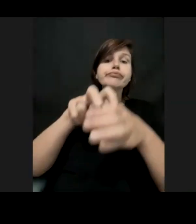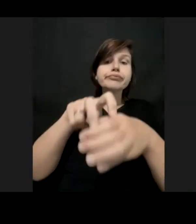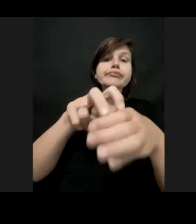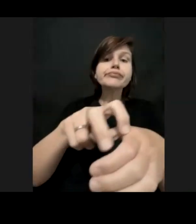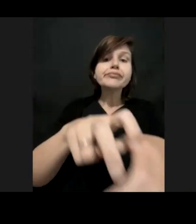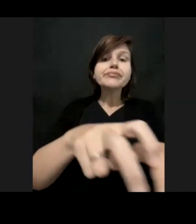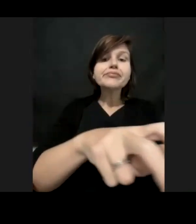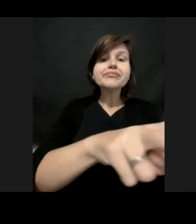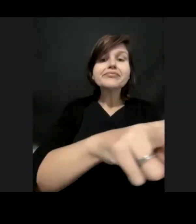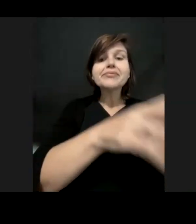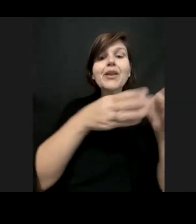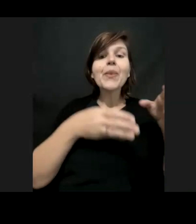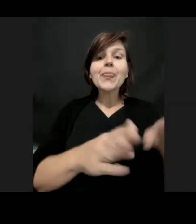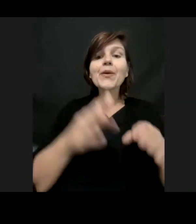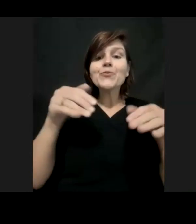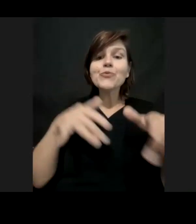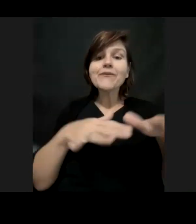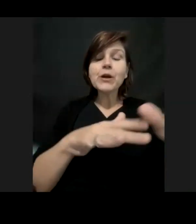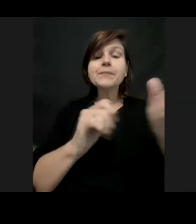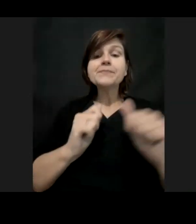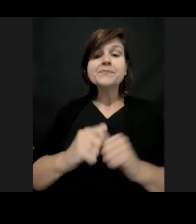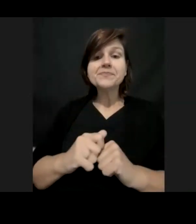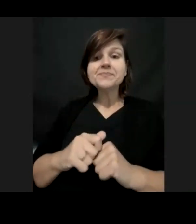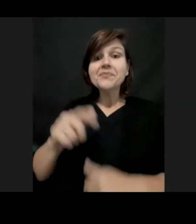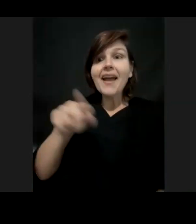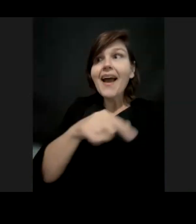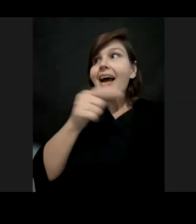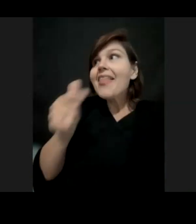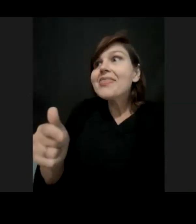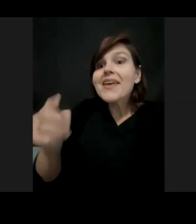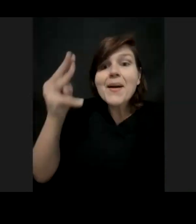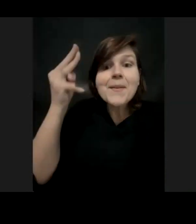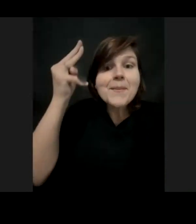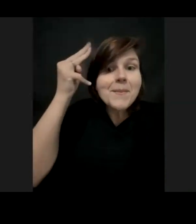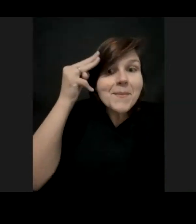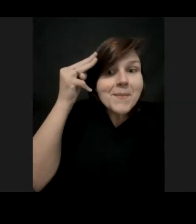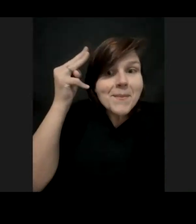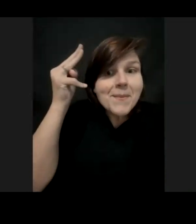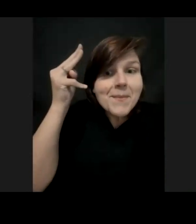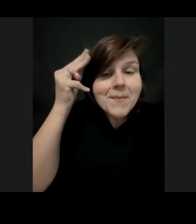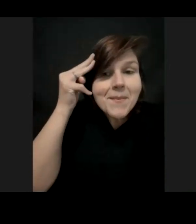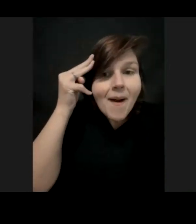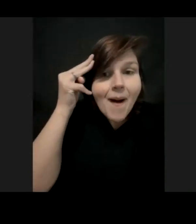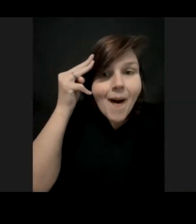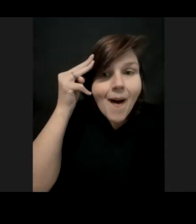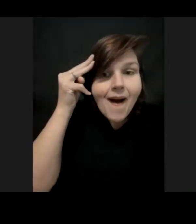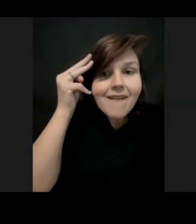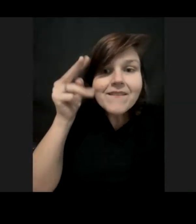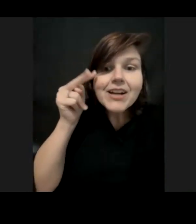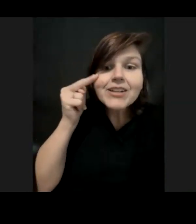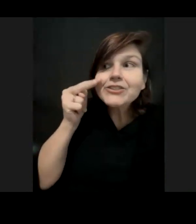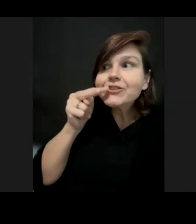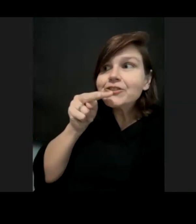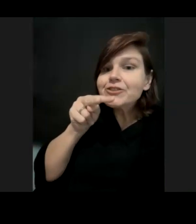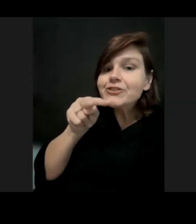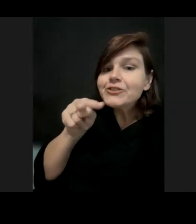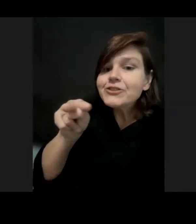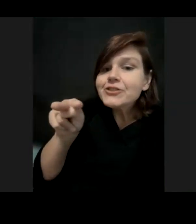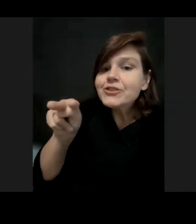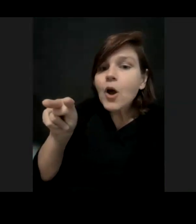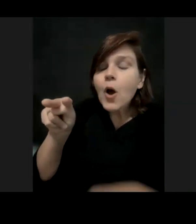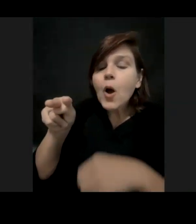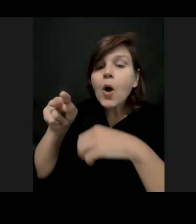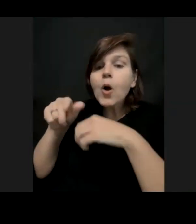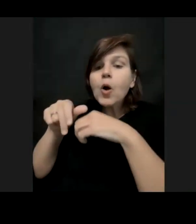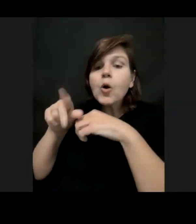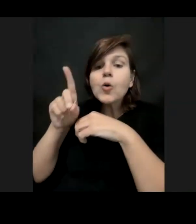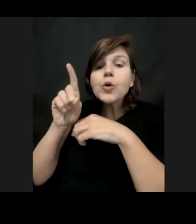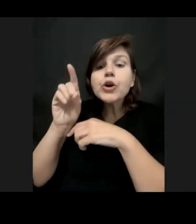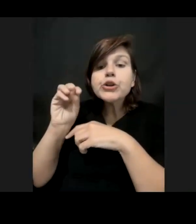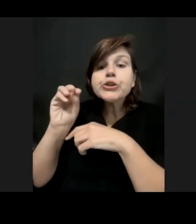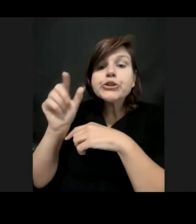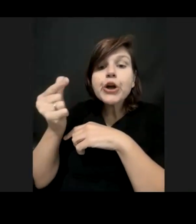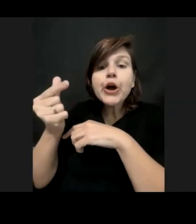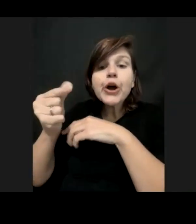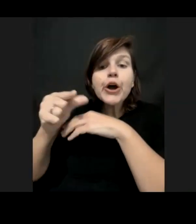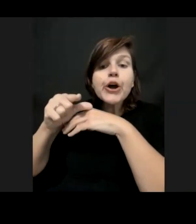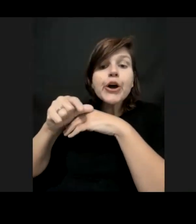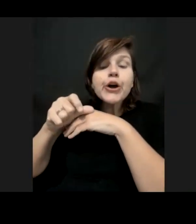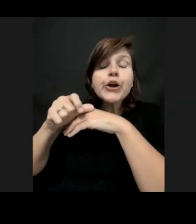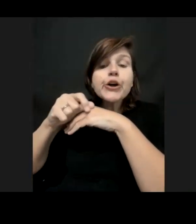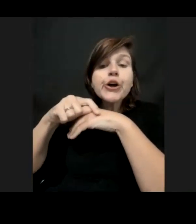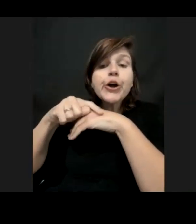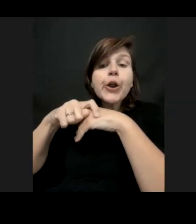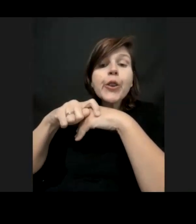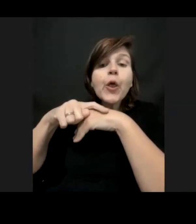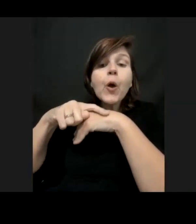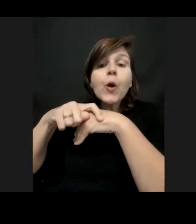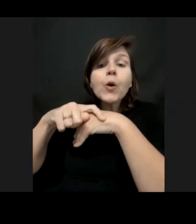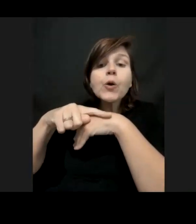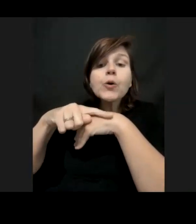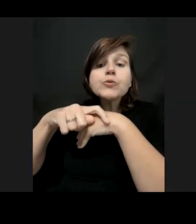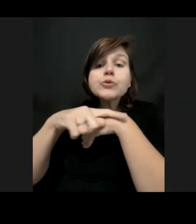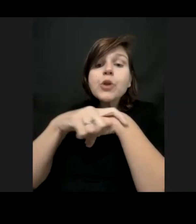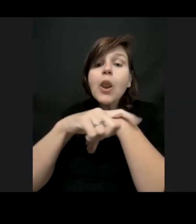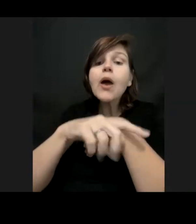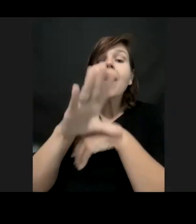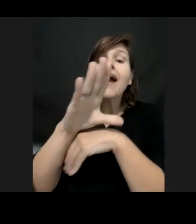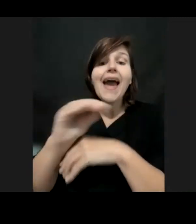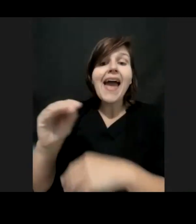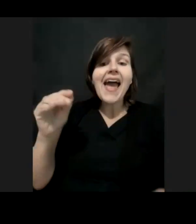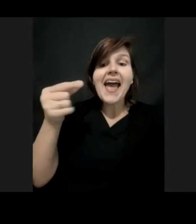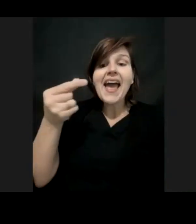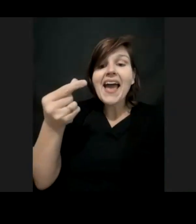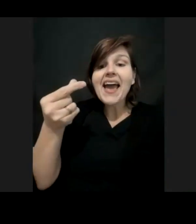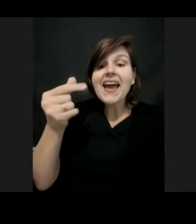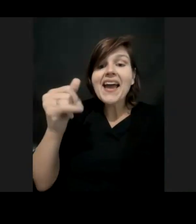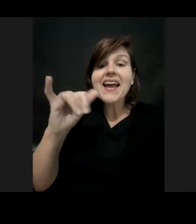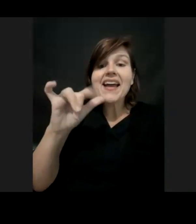Just then, Marvin spotted Doug the Slooowww Slug and Gail the Slooowww Snail… and Gail